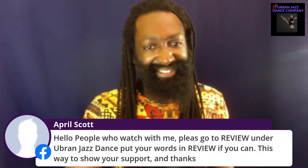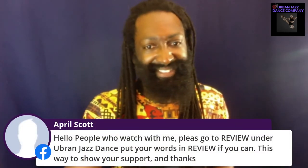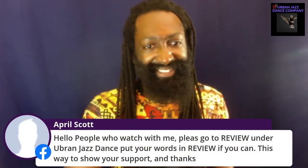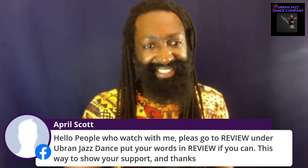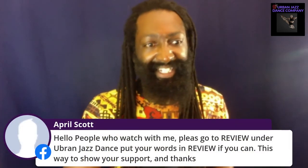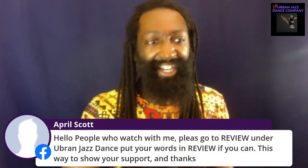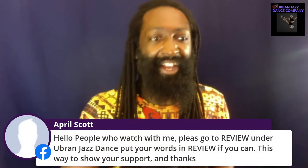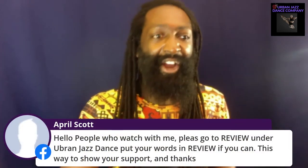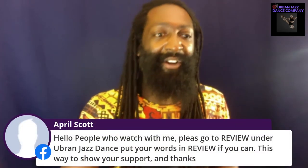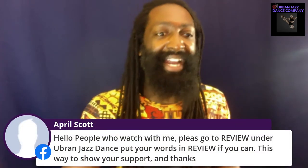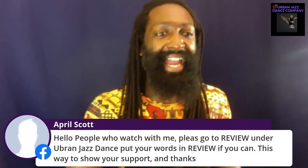Yeah.